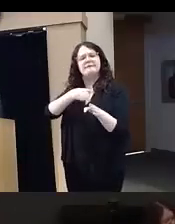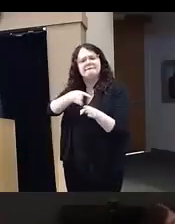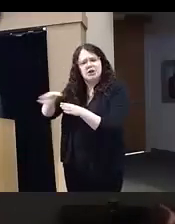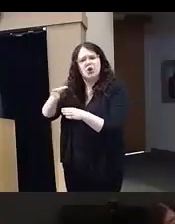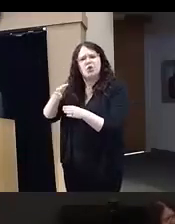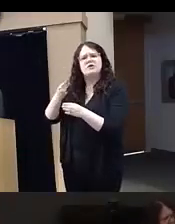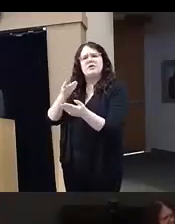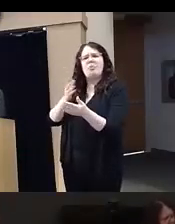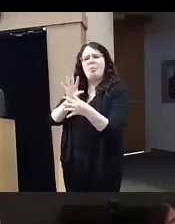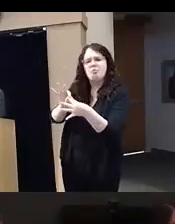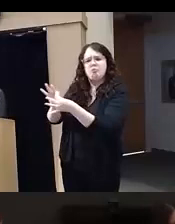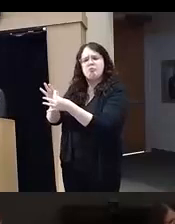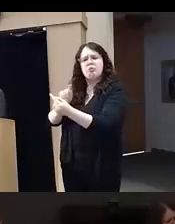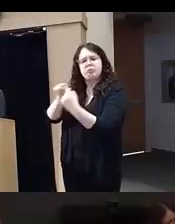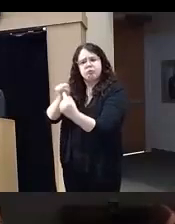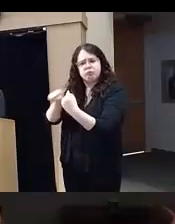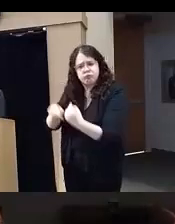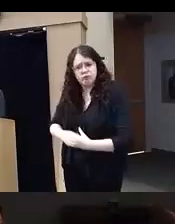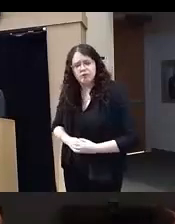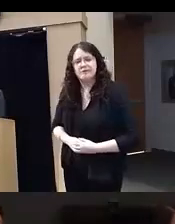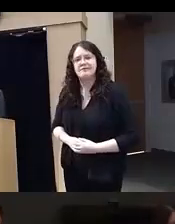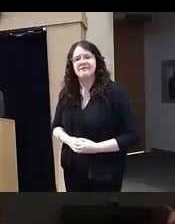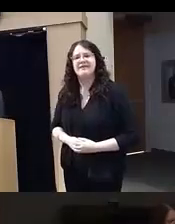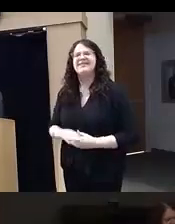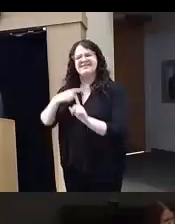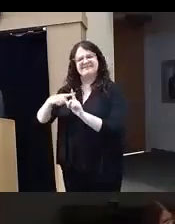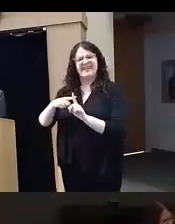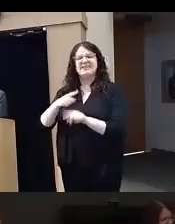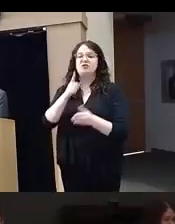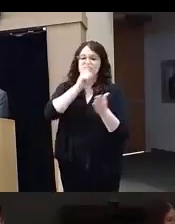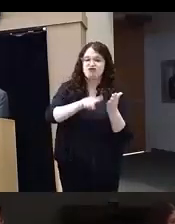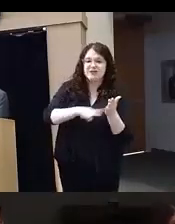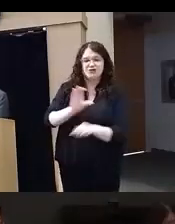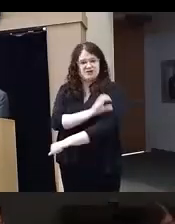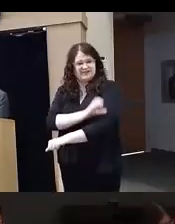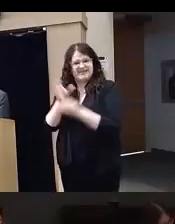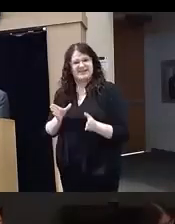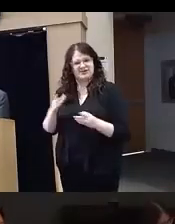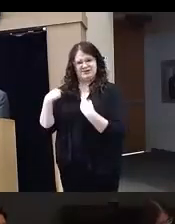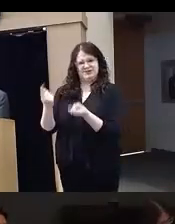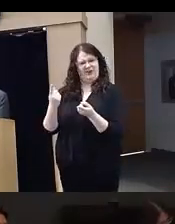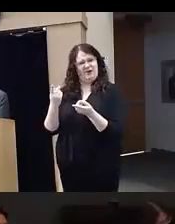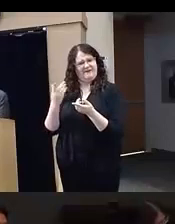there is a lot of division between research and clinicians and can we also do that was the idea